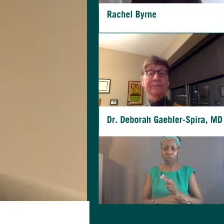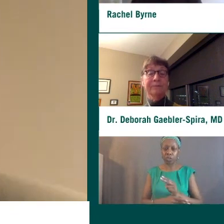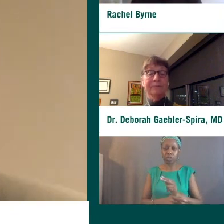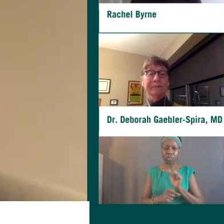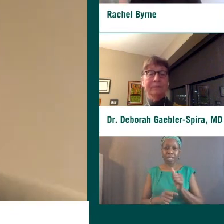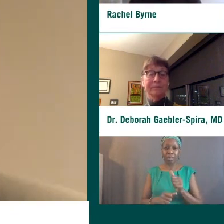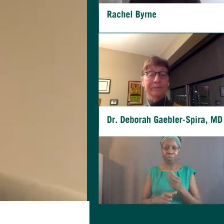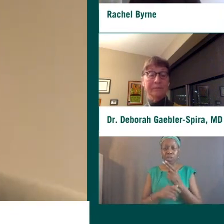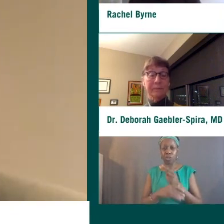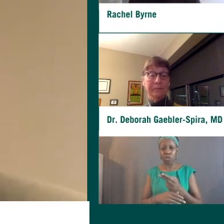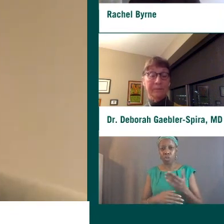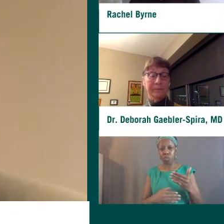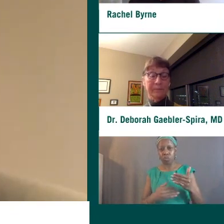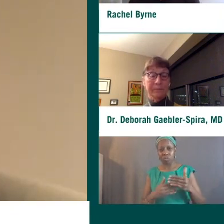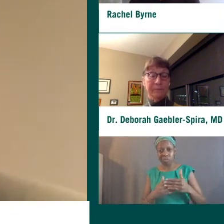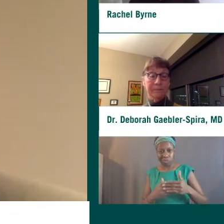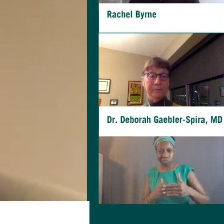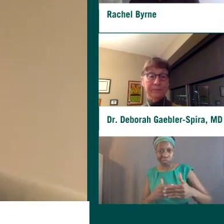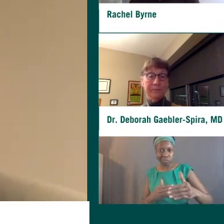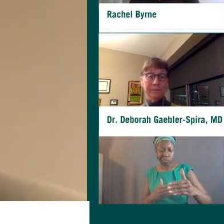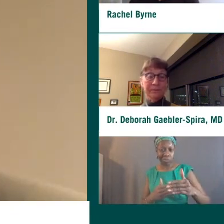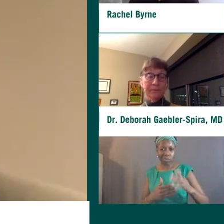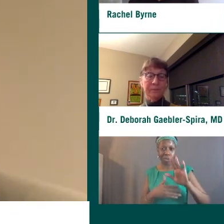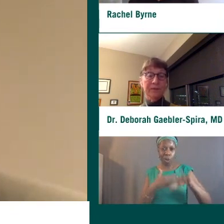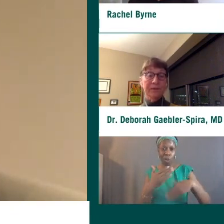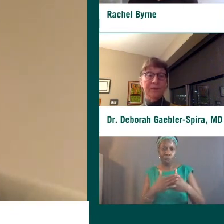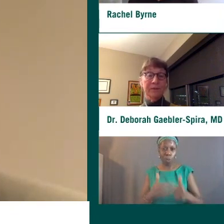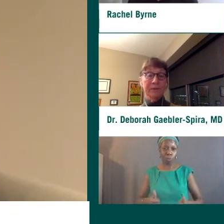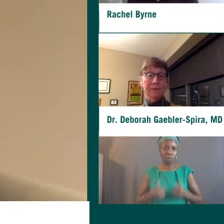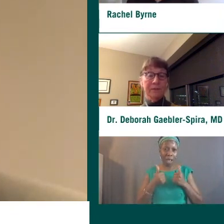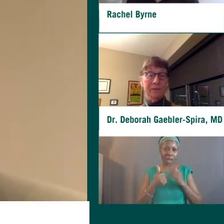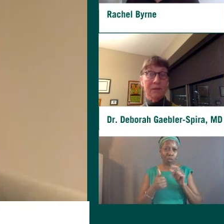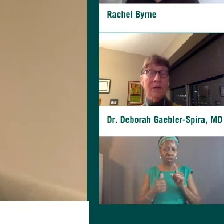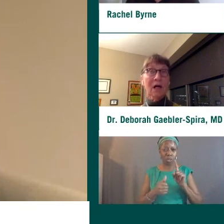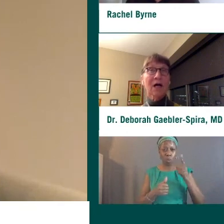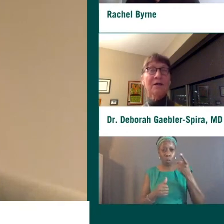throughout somebody's life or is this sort of a one off?